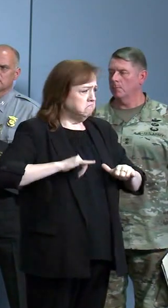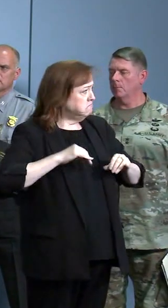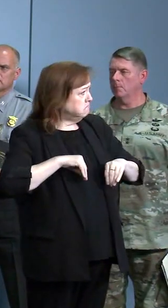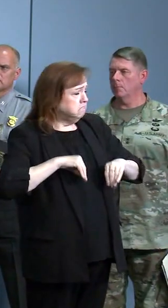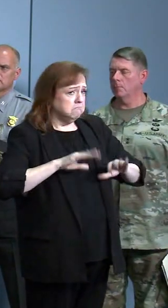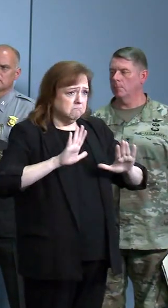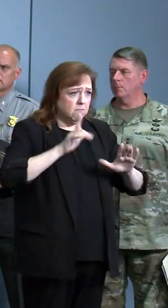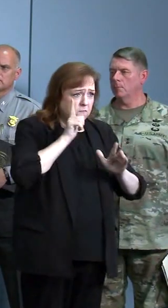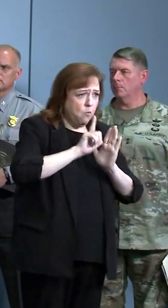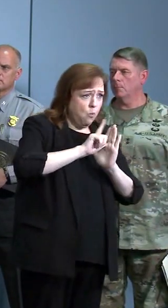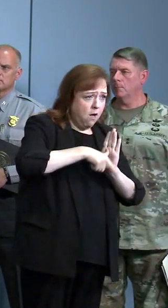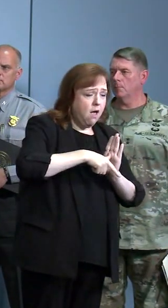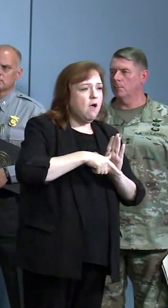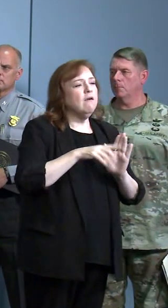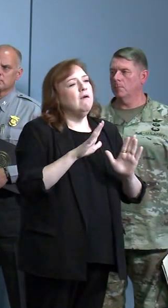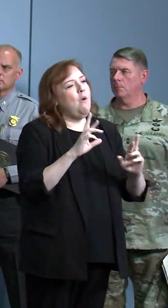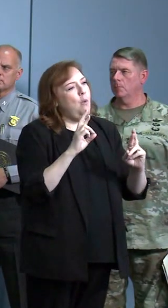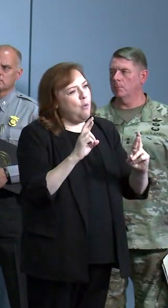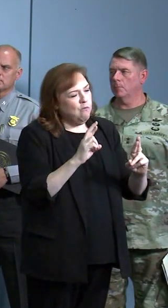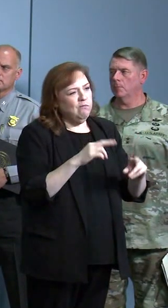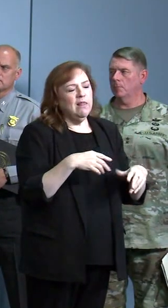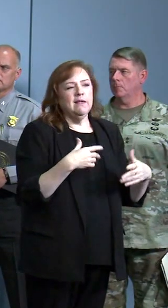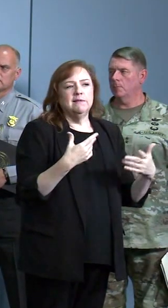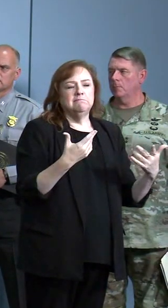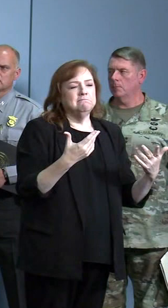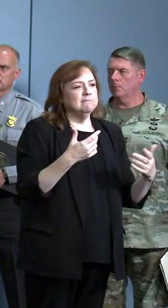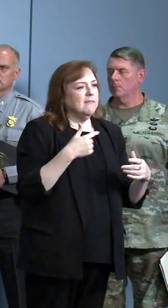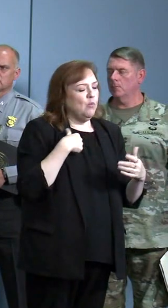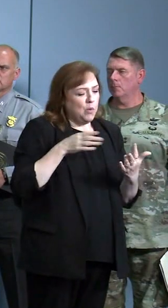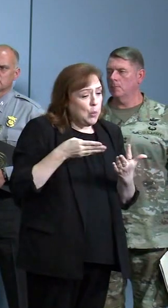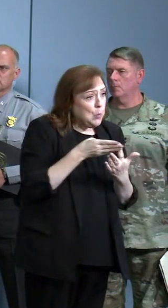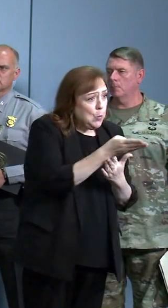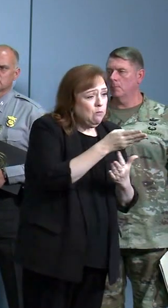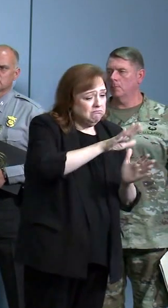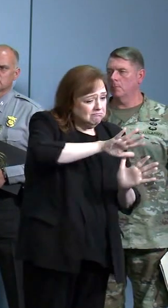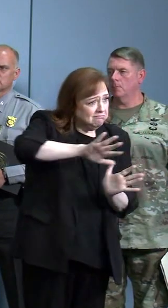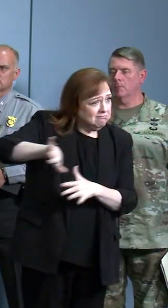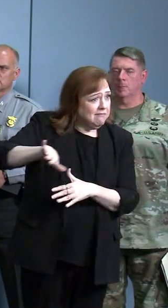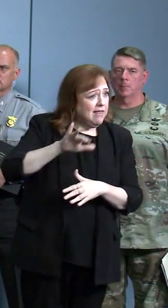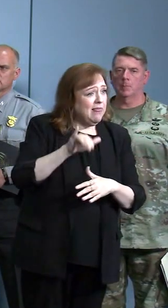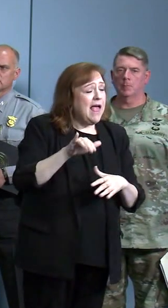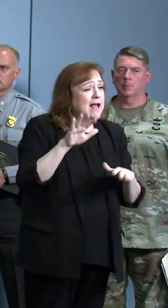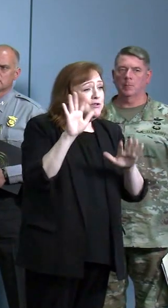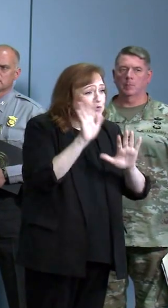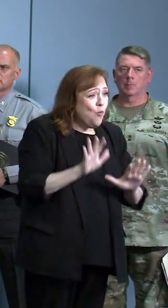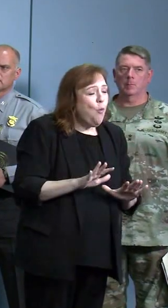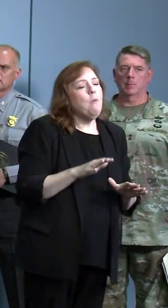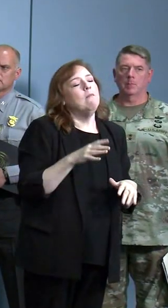know, hopefully that if we're if